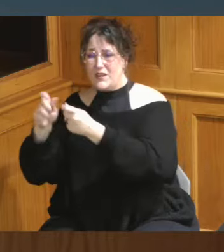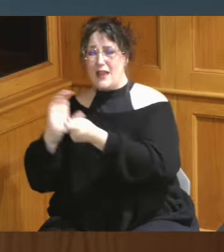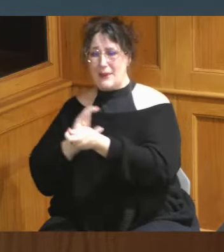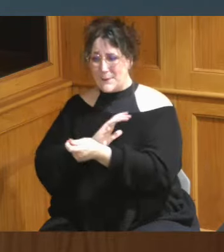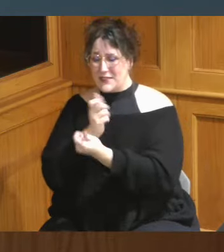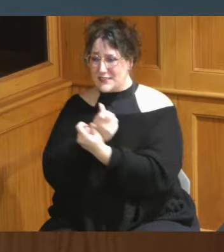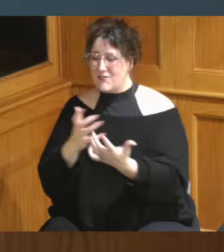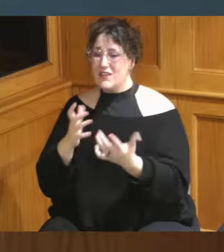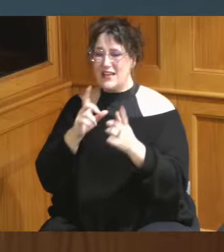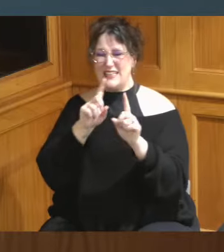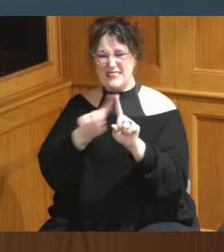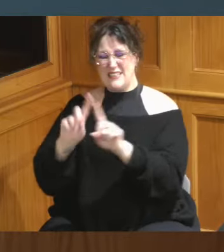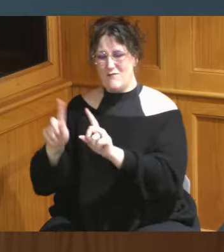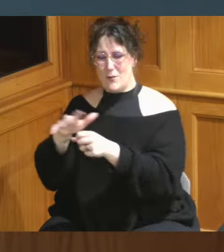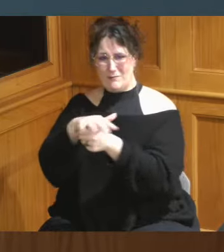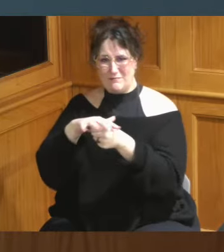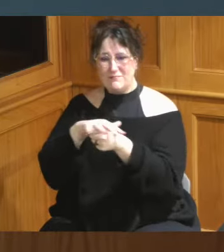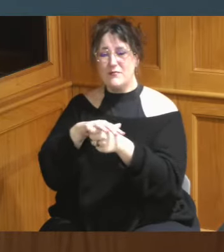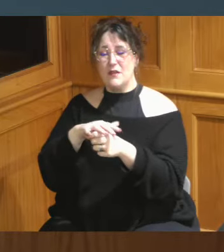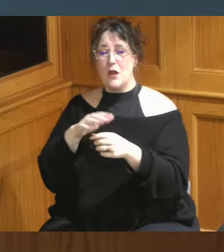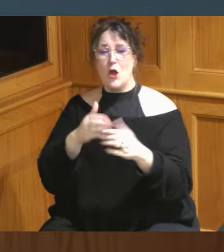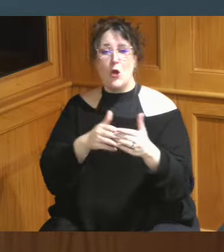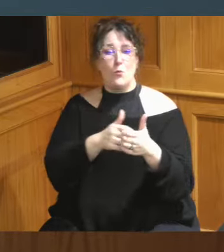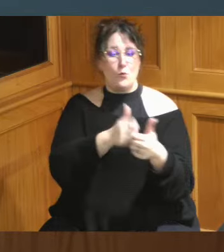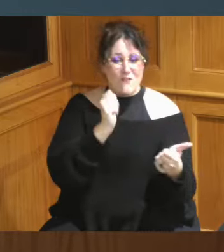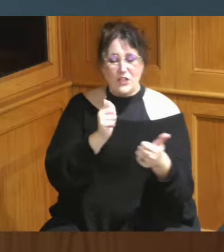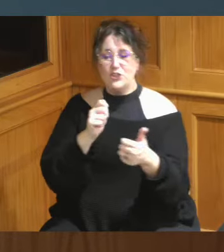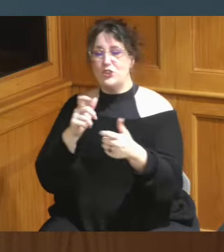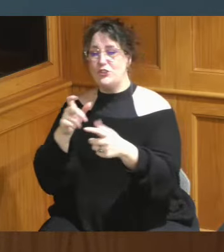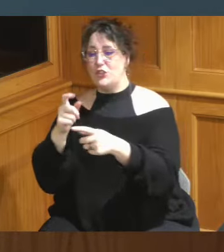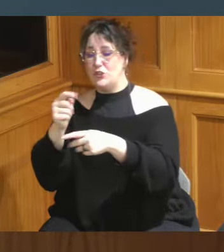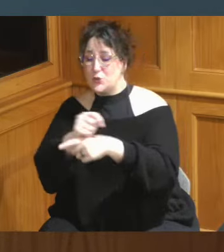are serving in different sectors, prevention, treatment, law enforcement, all the things.